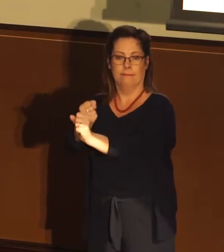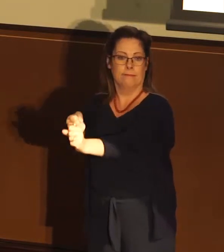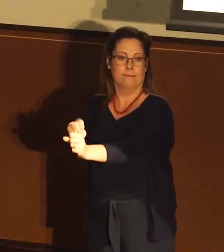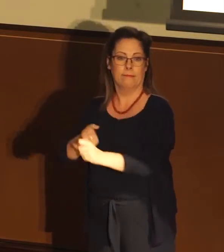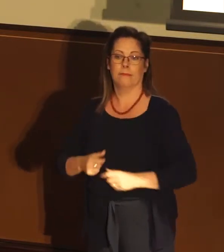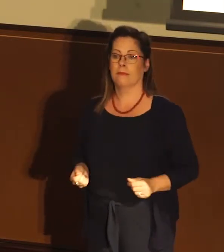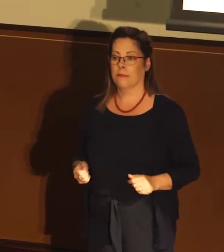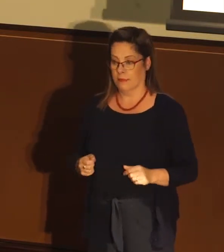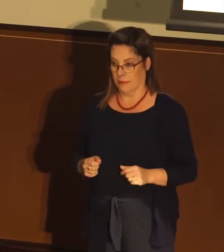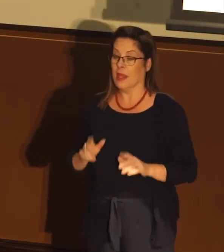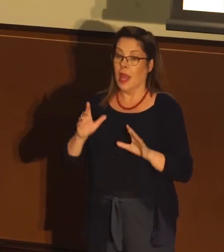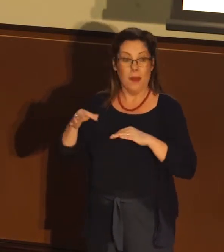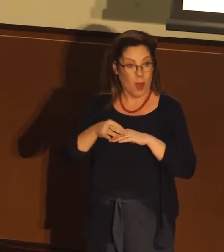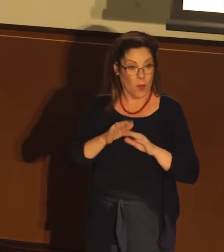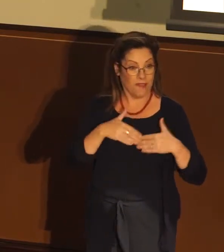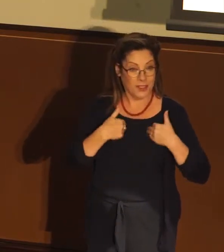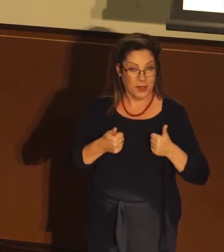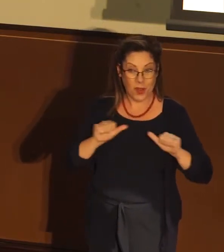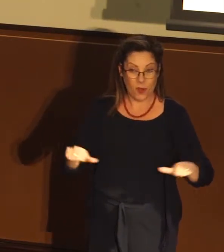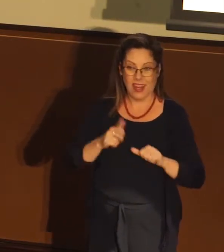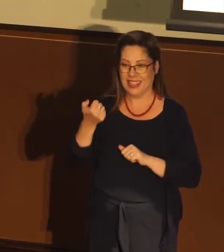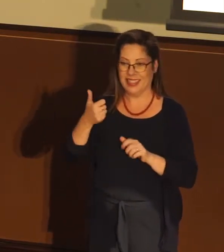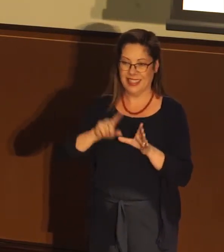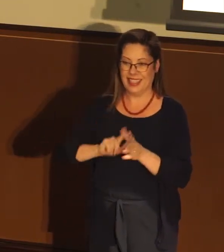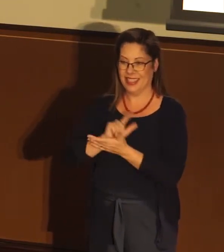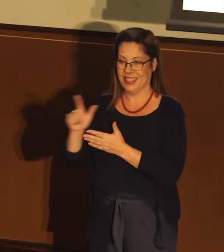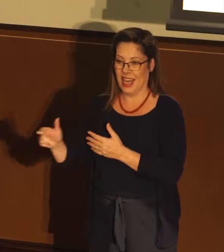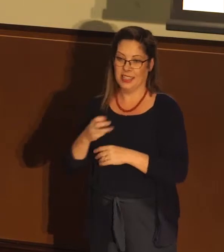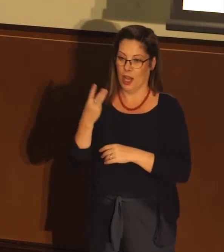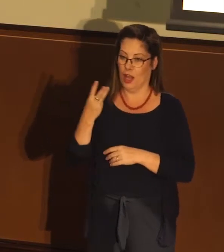..My wife's OK, by the way, she's fine. 16 years later. She's 13 years clear. So very happy about that.